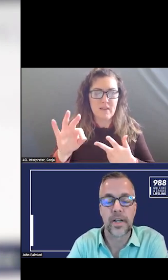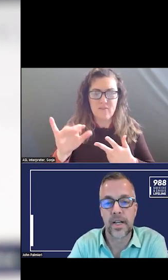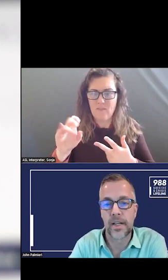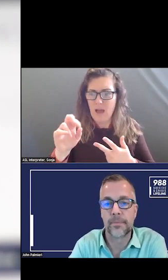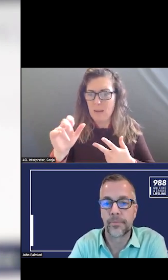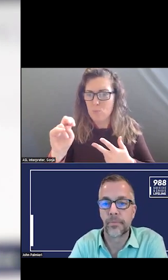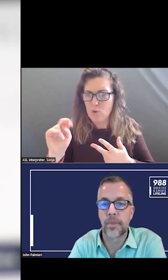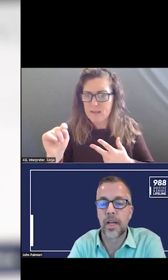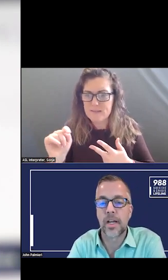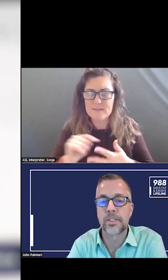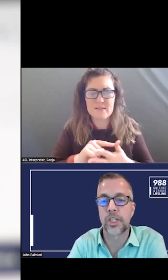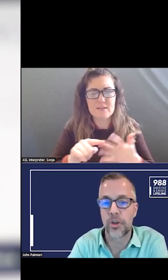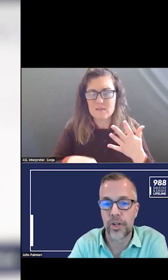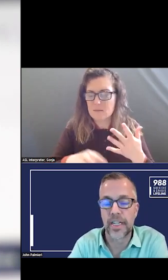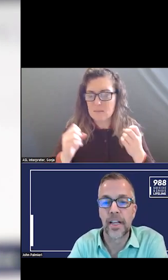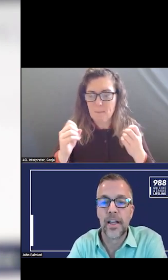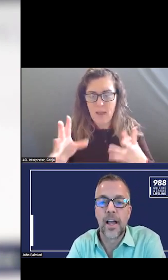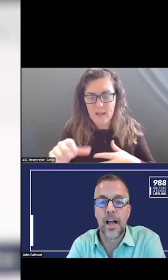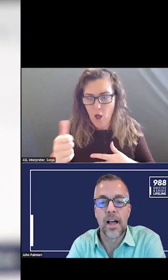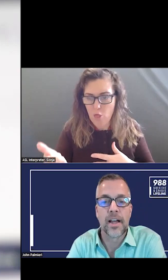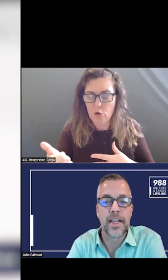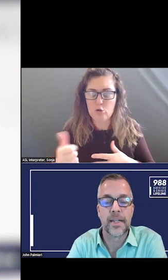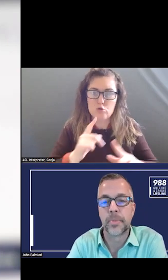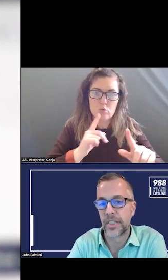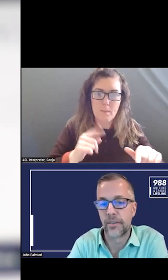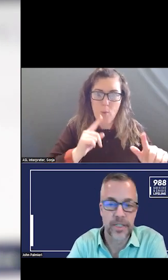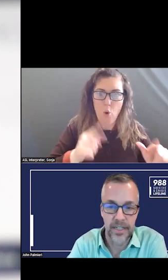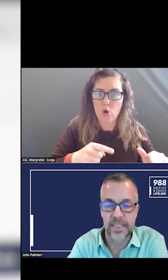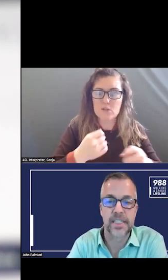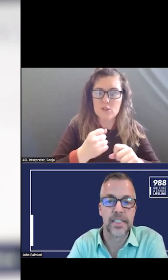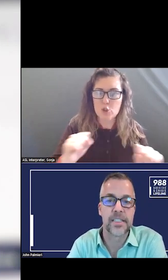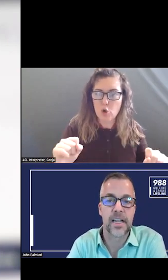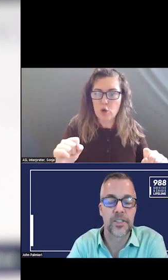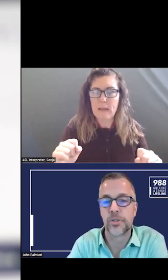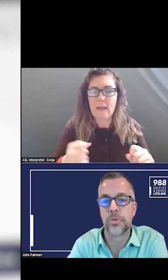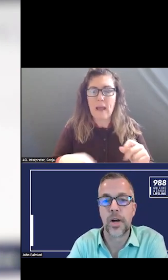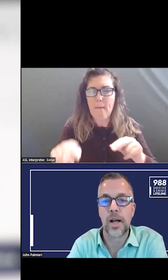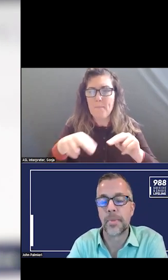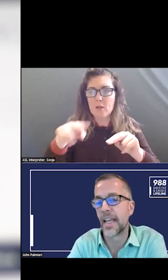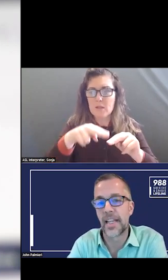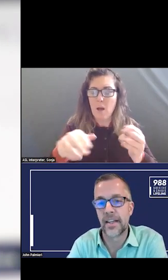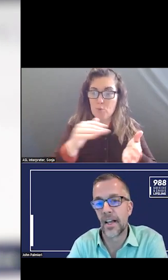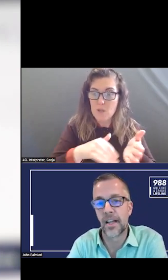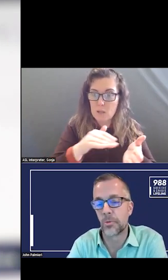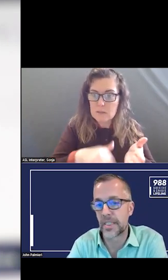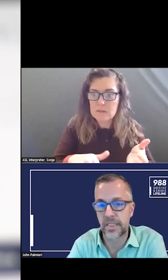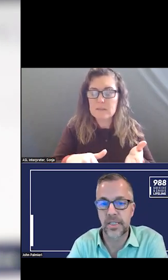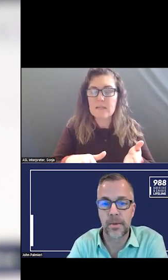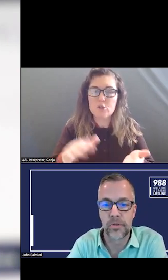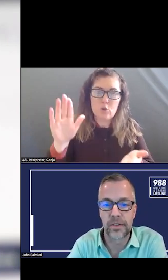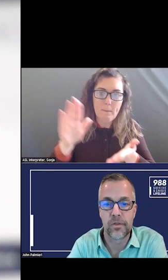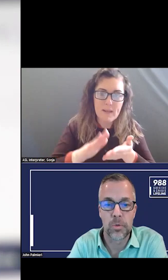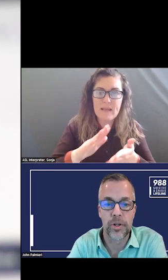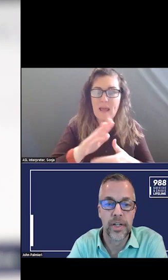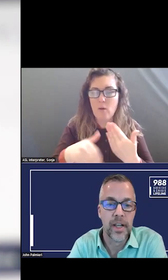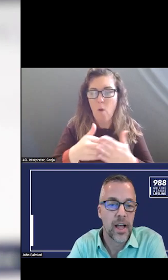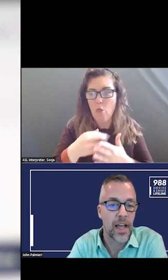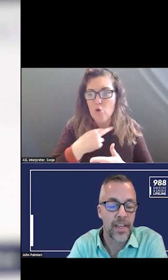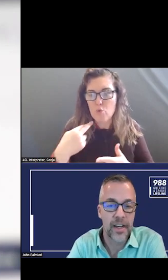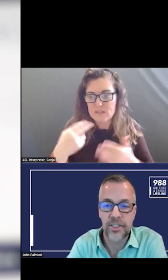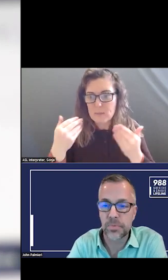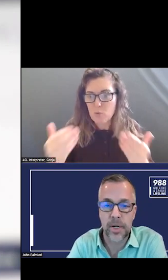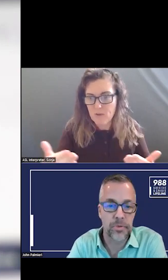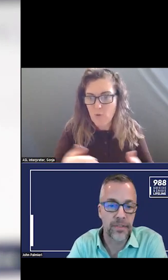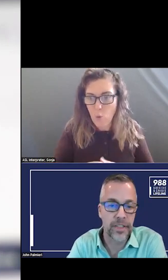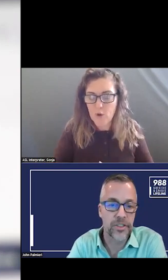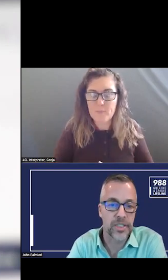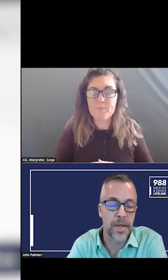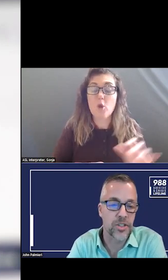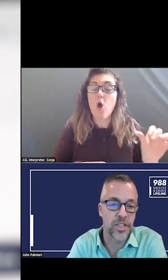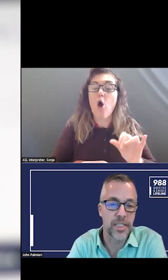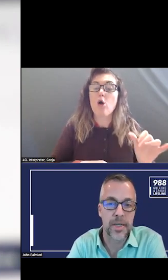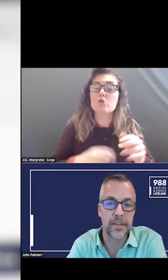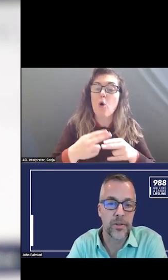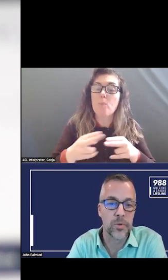SECURITY TO MITIGATE RISKS MOVING FORWARD. I WANT TO BRIEFLY JUST MENTION AS YOU